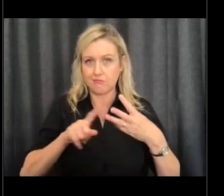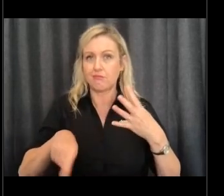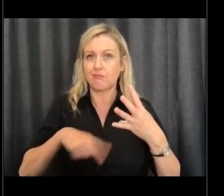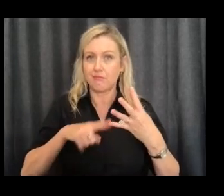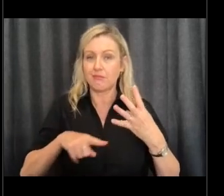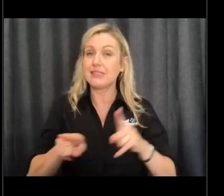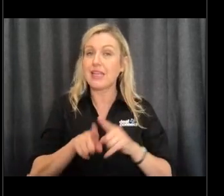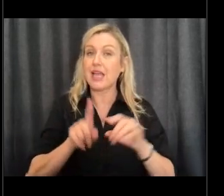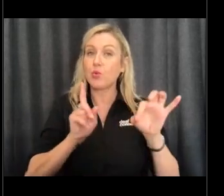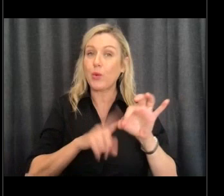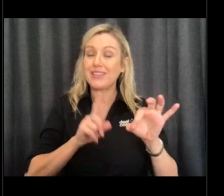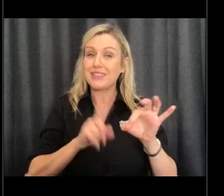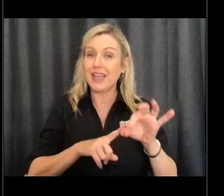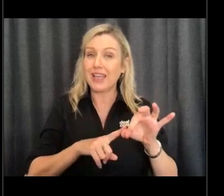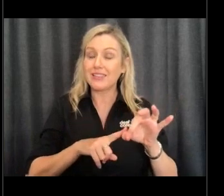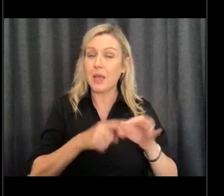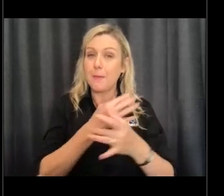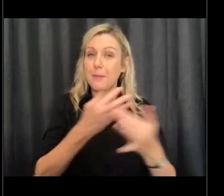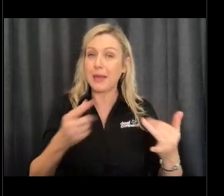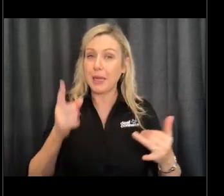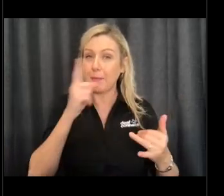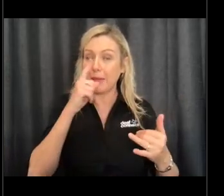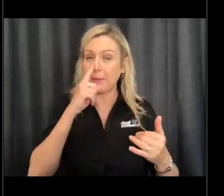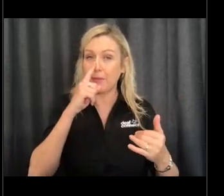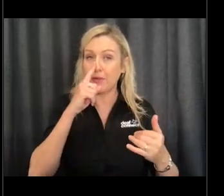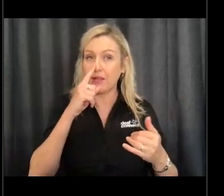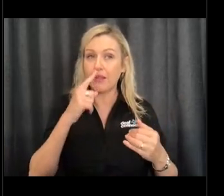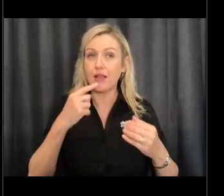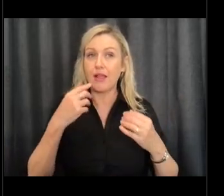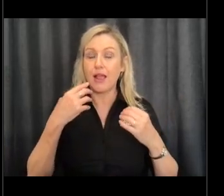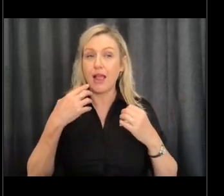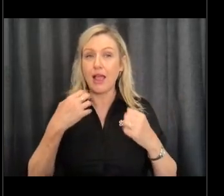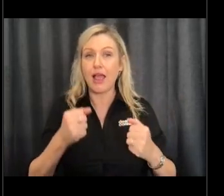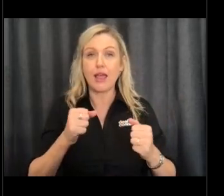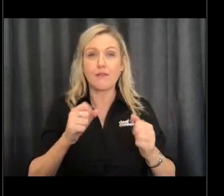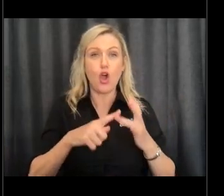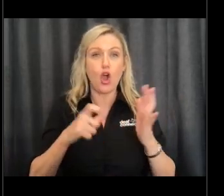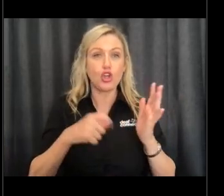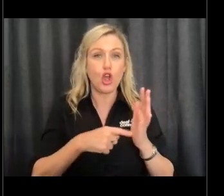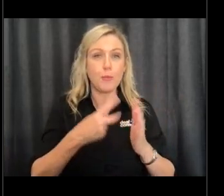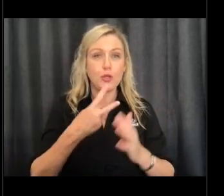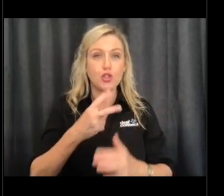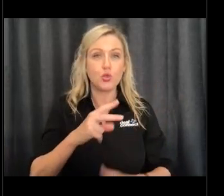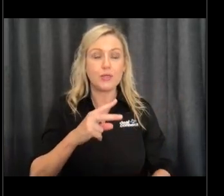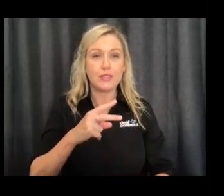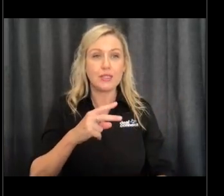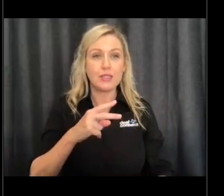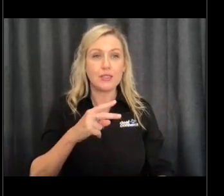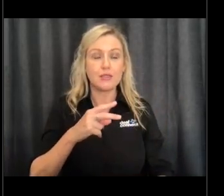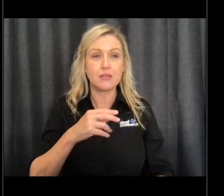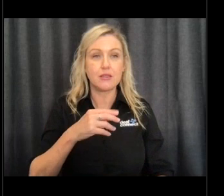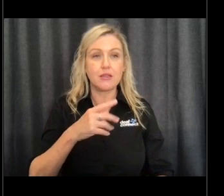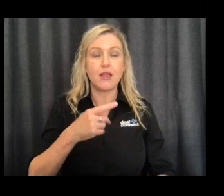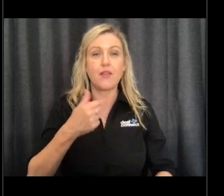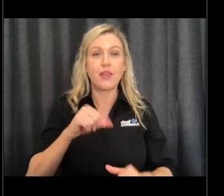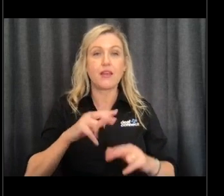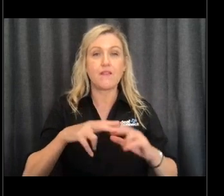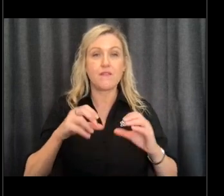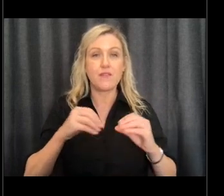a group who were affected by hail storms in October 2021 and then also flooded in February